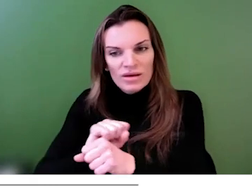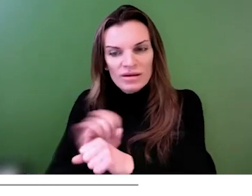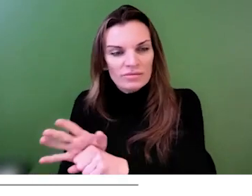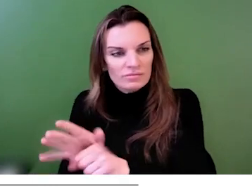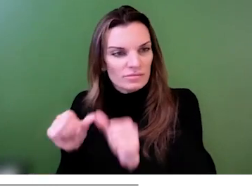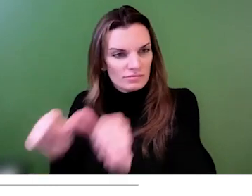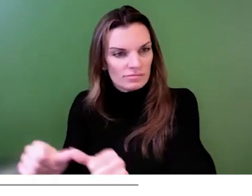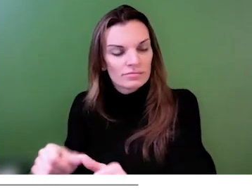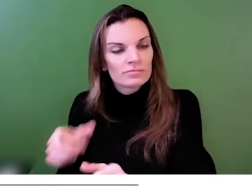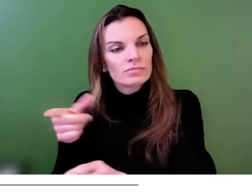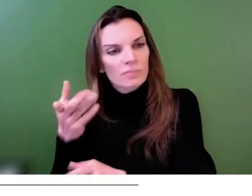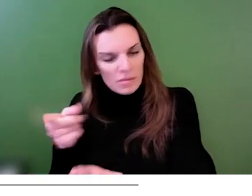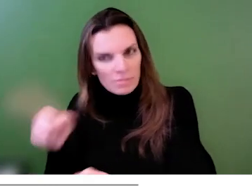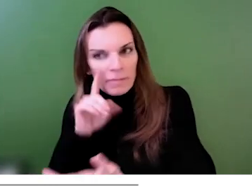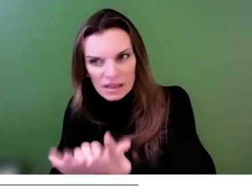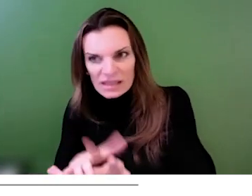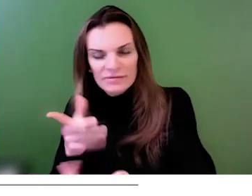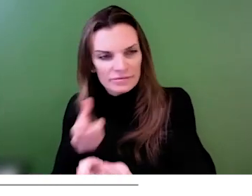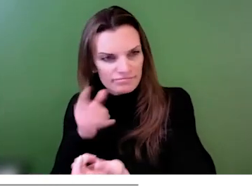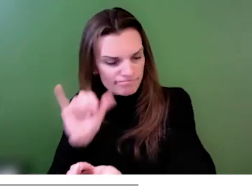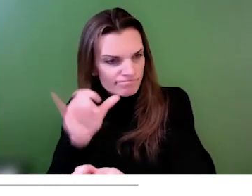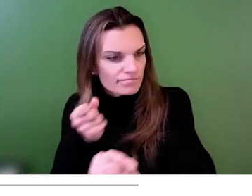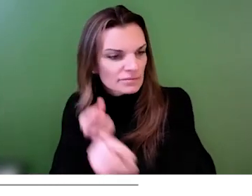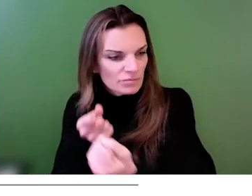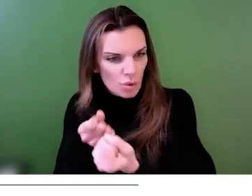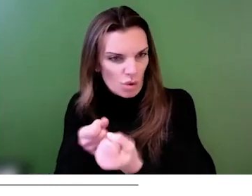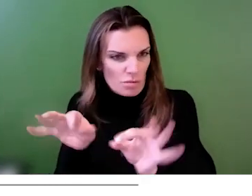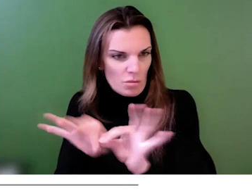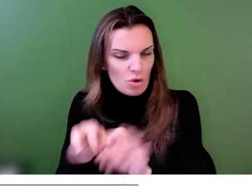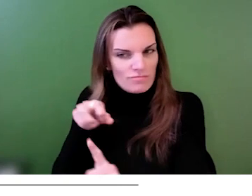related conditions. And this --